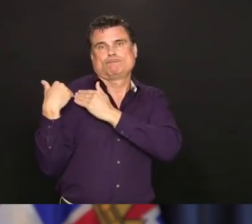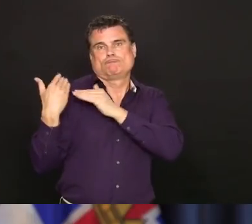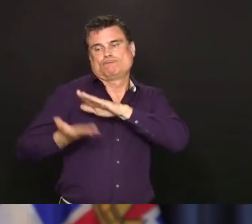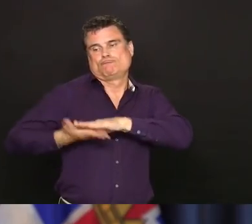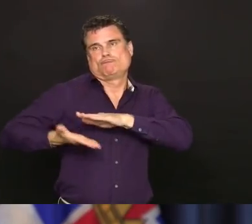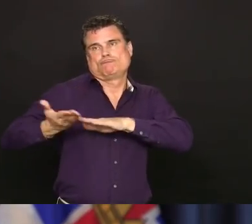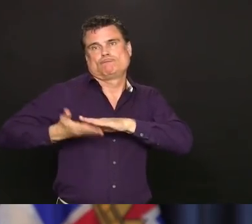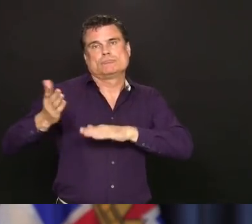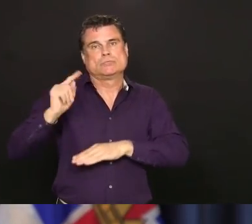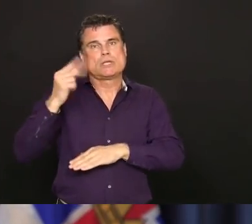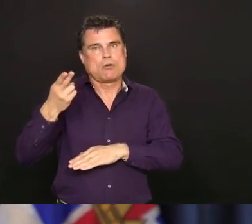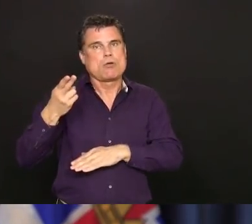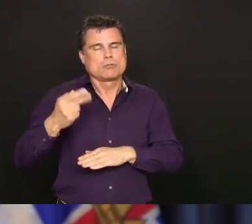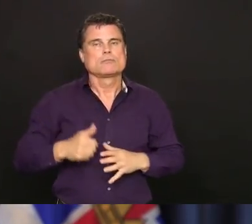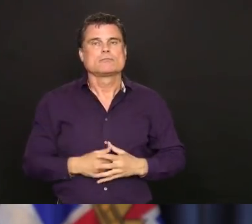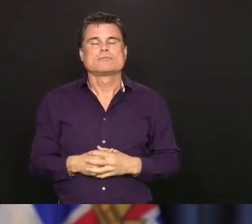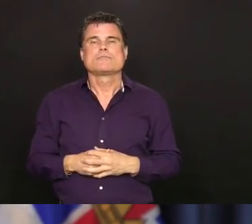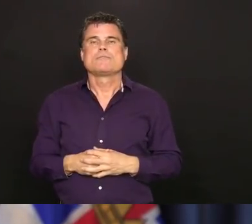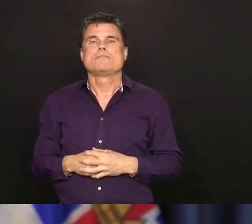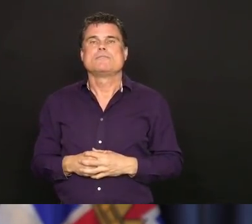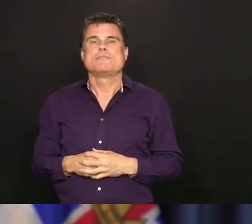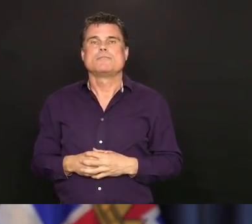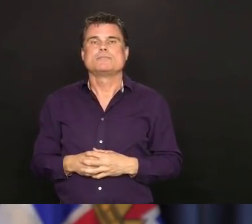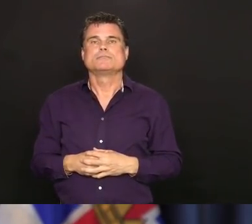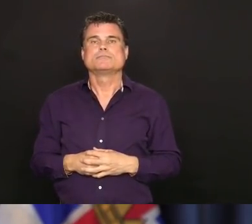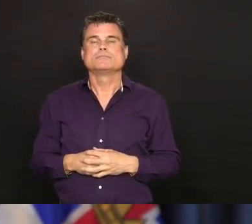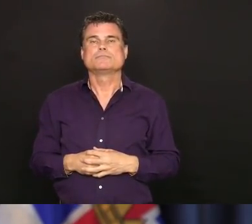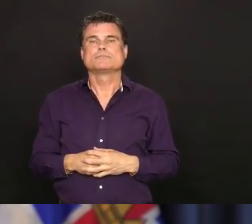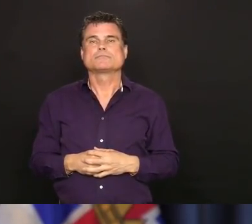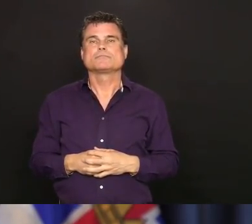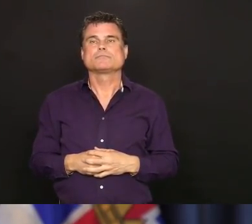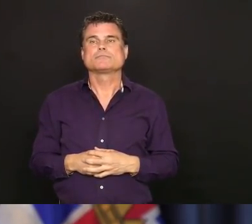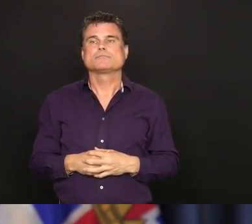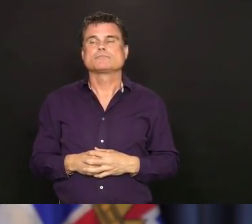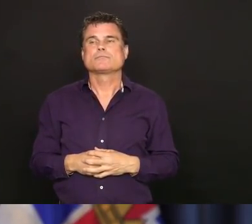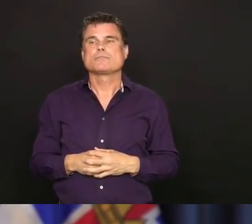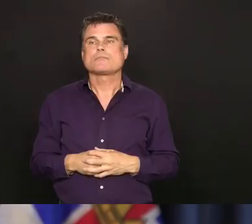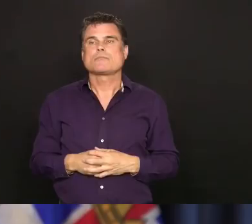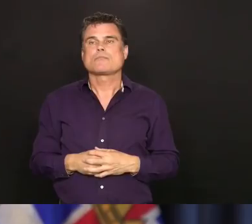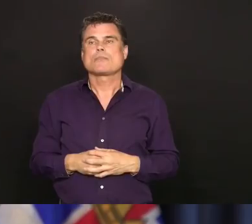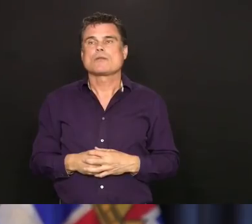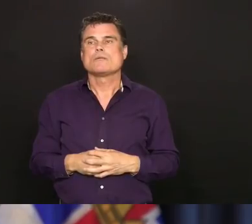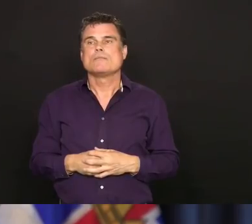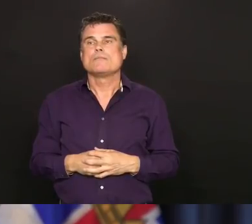Finally I wanted to say that the premier has said that he's leading an all BC government